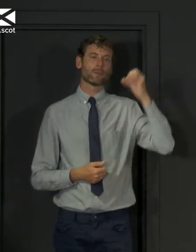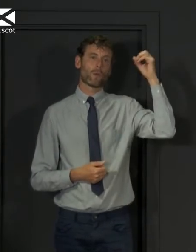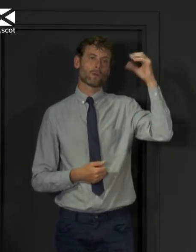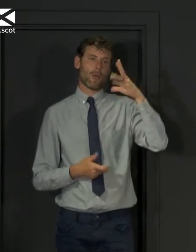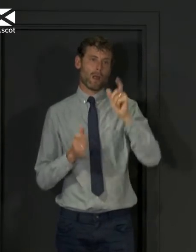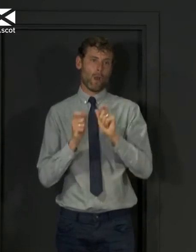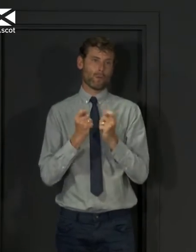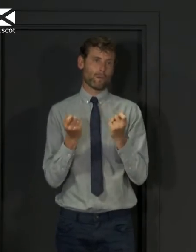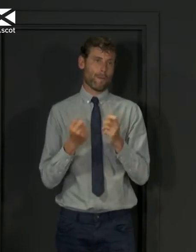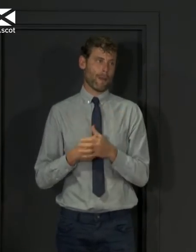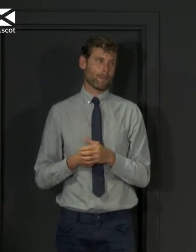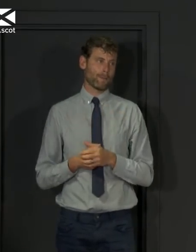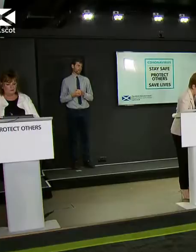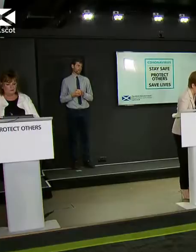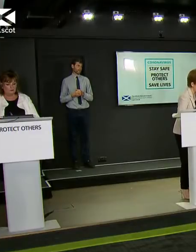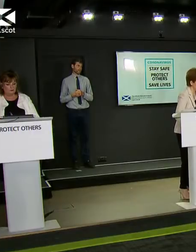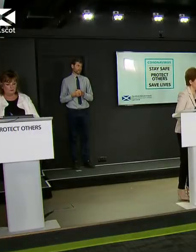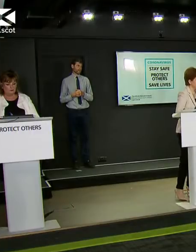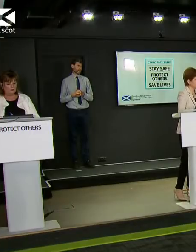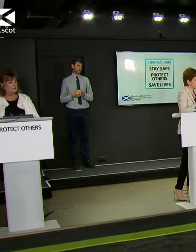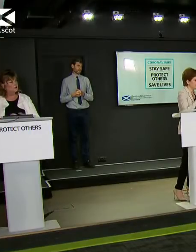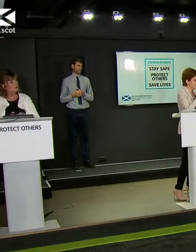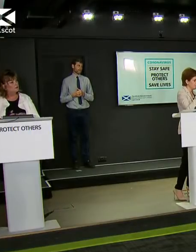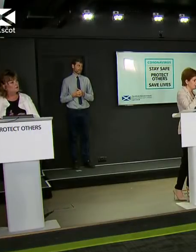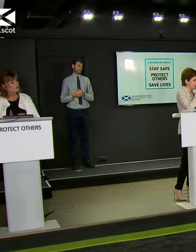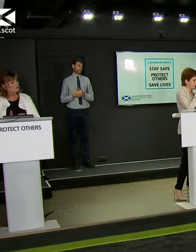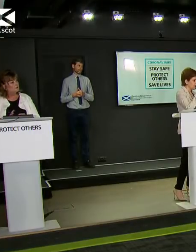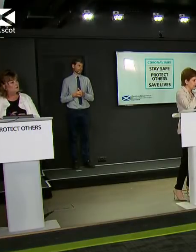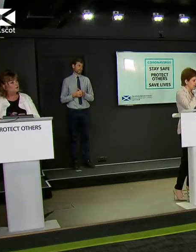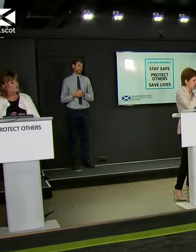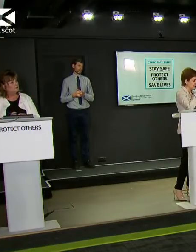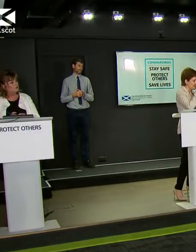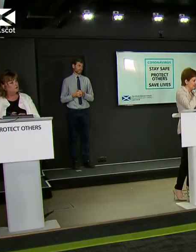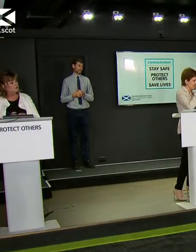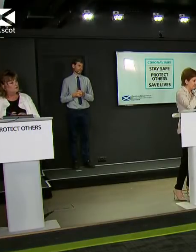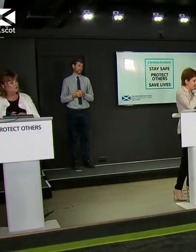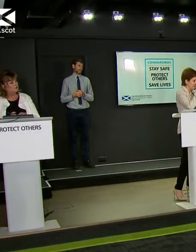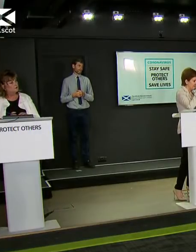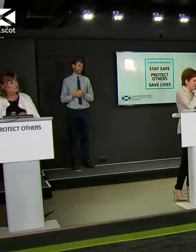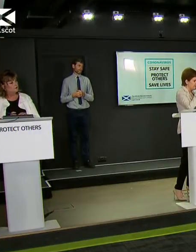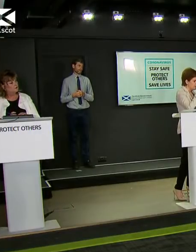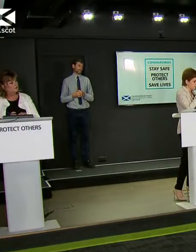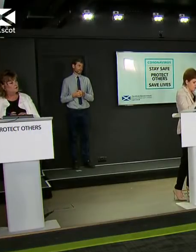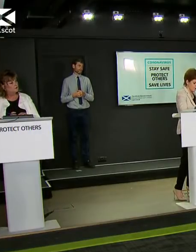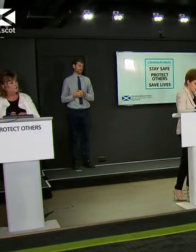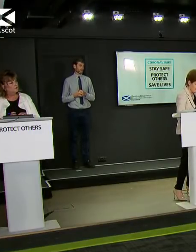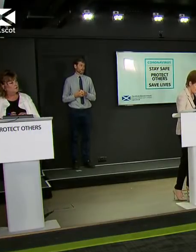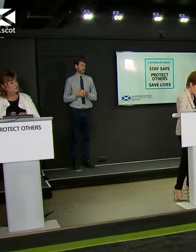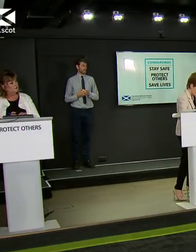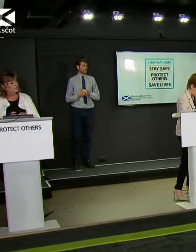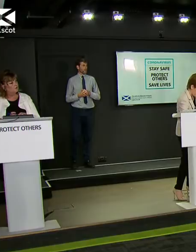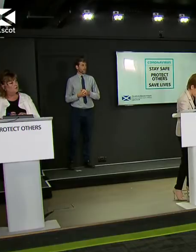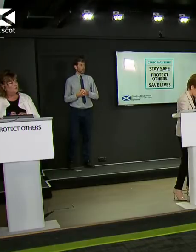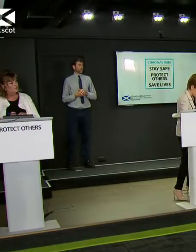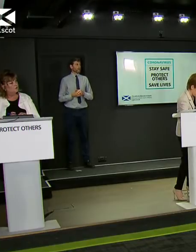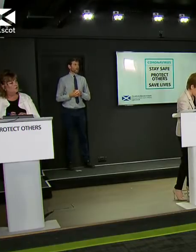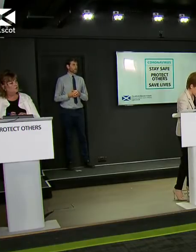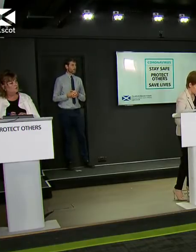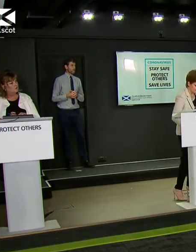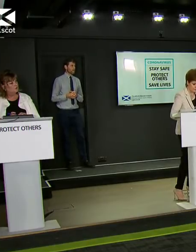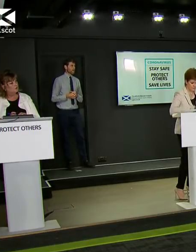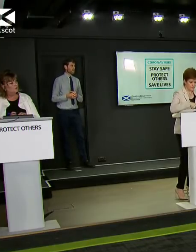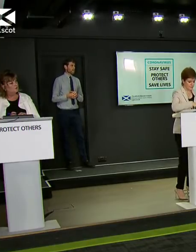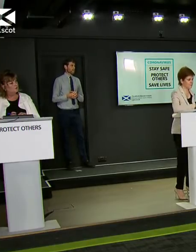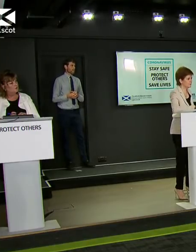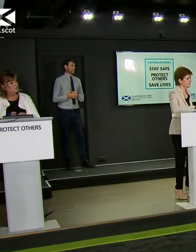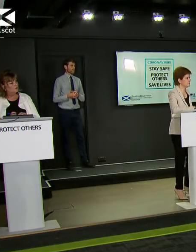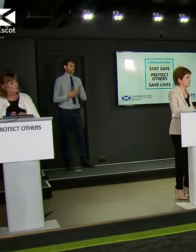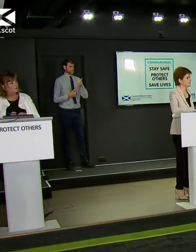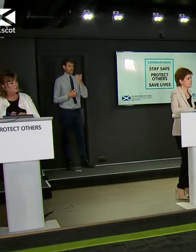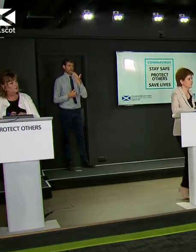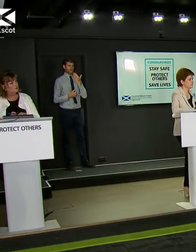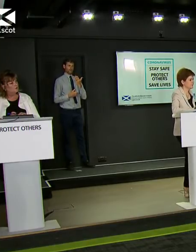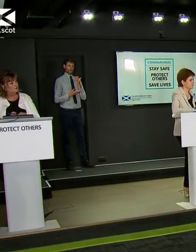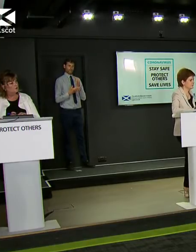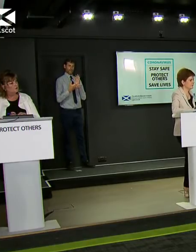Thank you, First Minister. It was just following on from Dan's question on schools. We've been